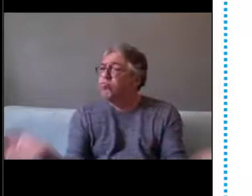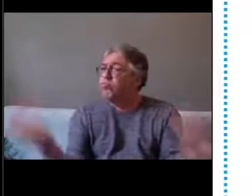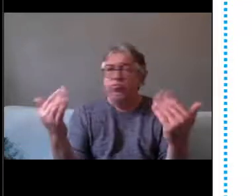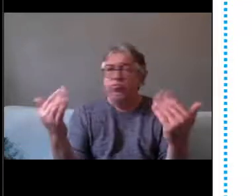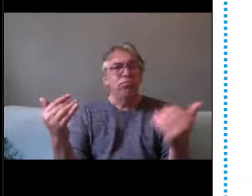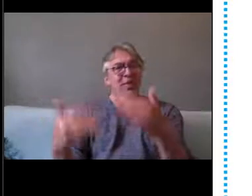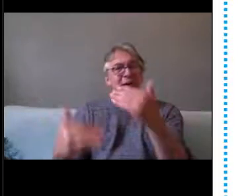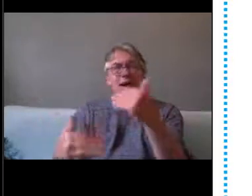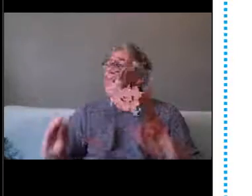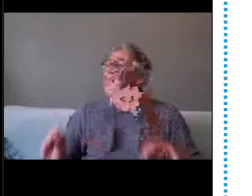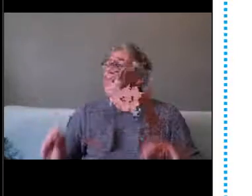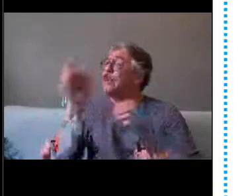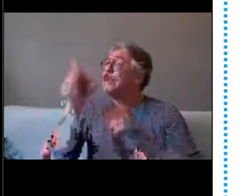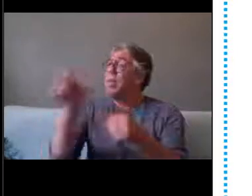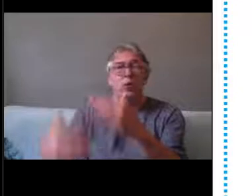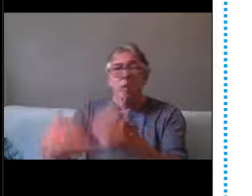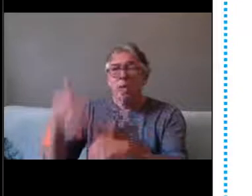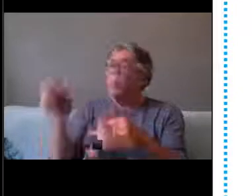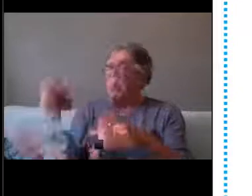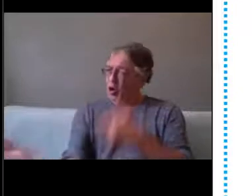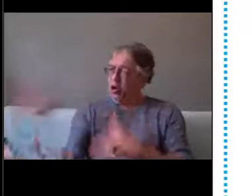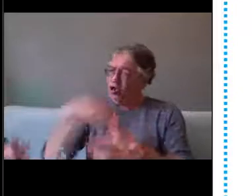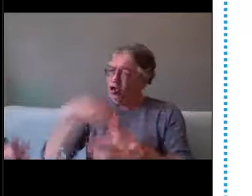and lobbied for more inclusive guidelines.